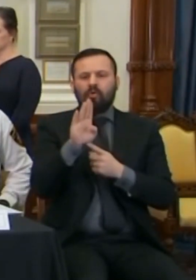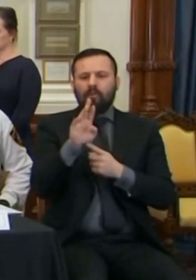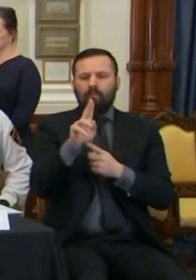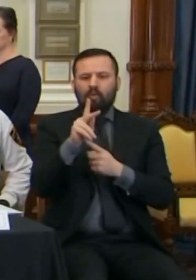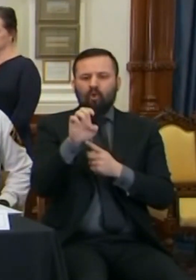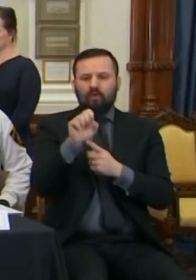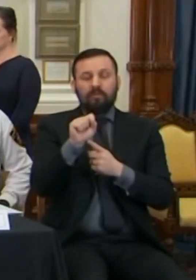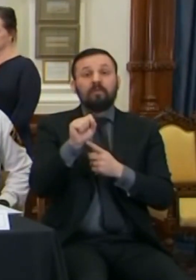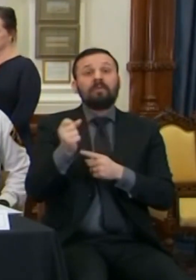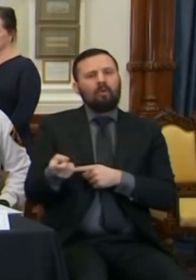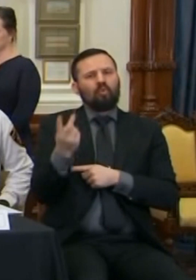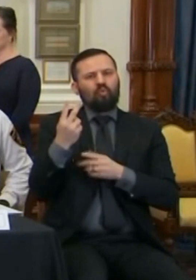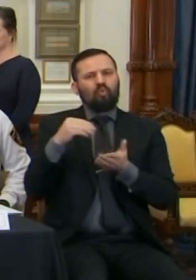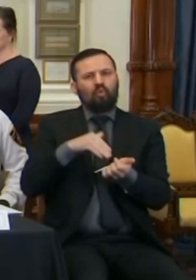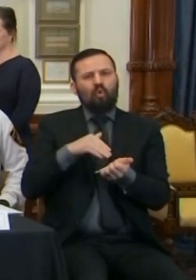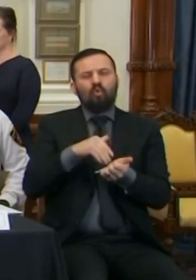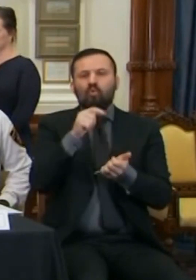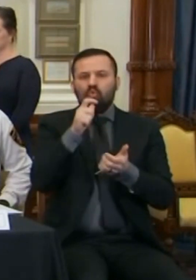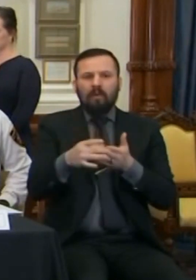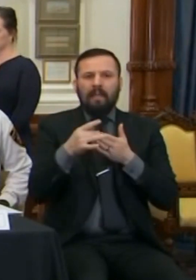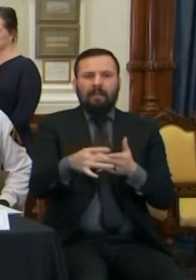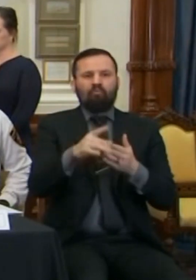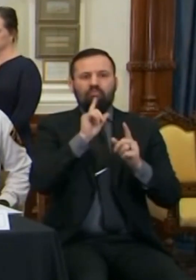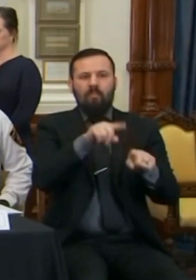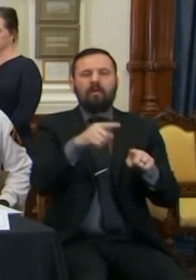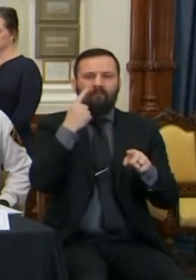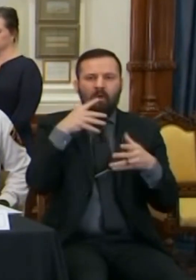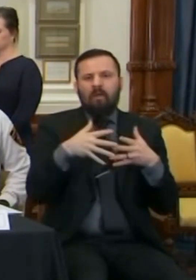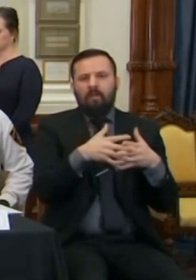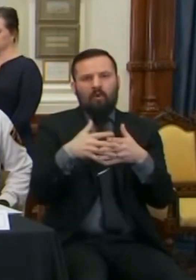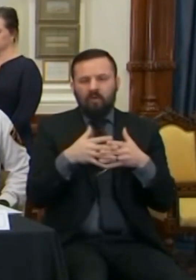were leading the response for the United States of America they have been